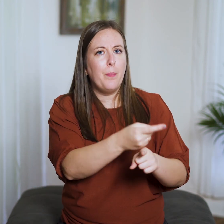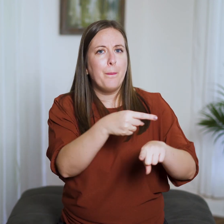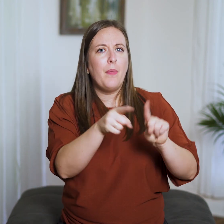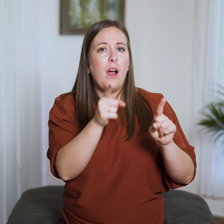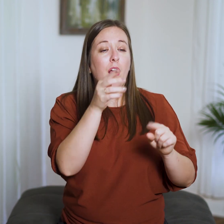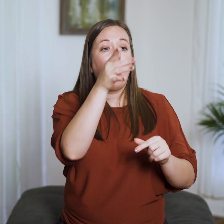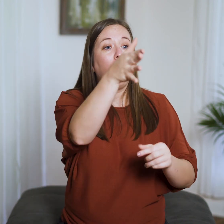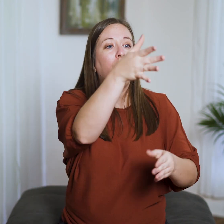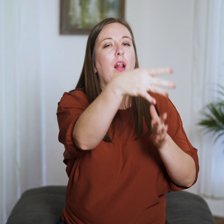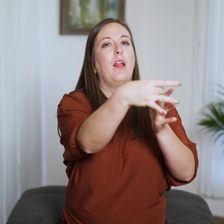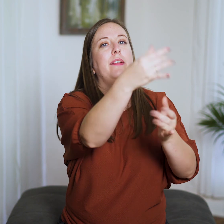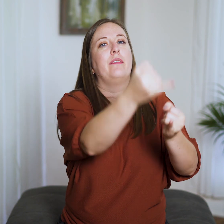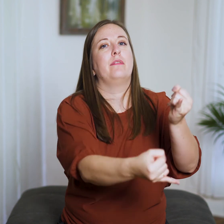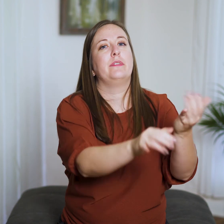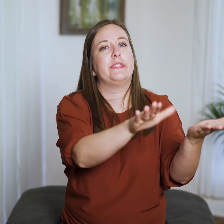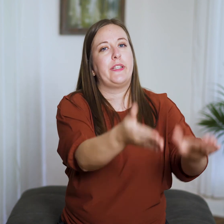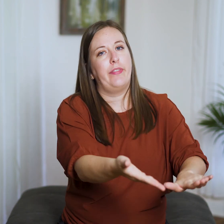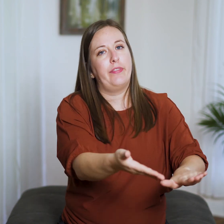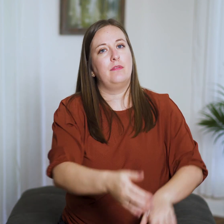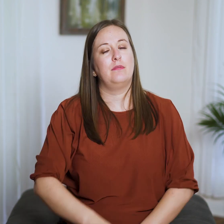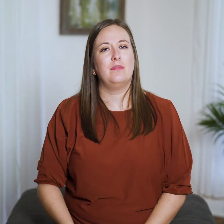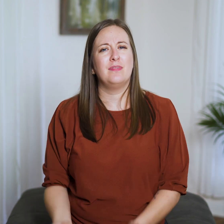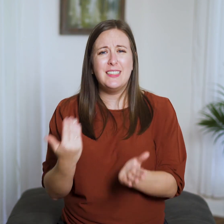but its end is the way to death.”